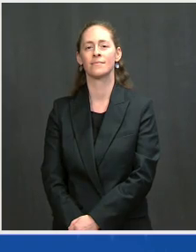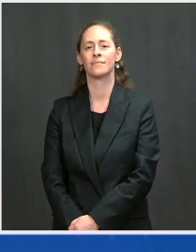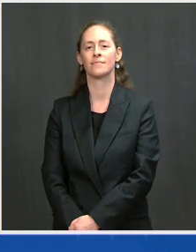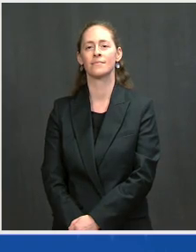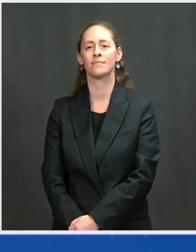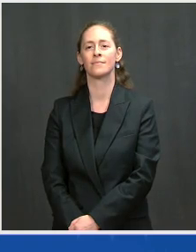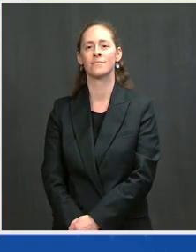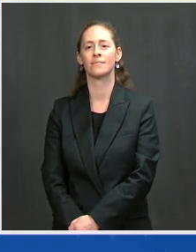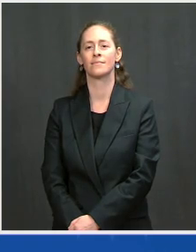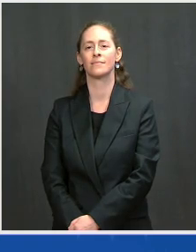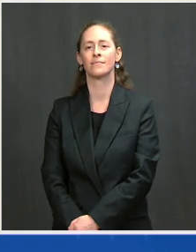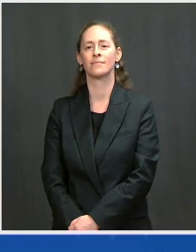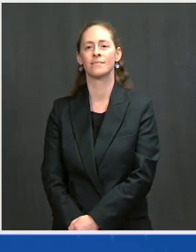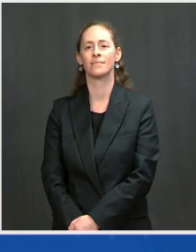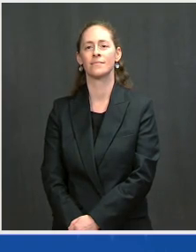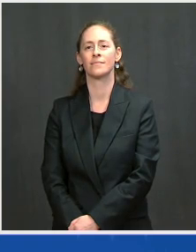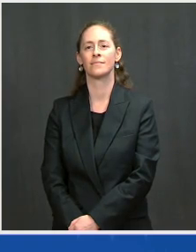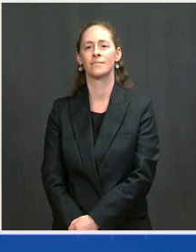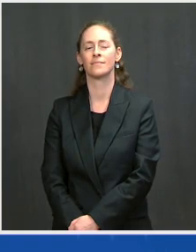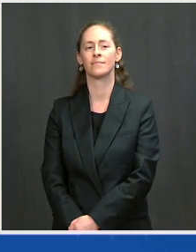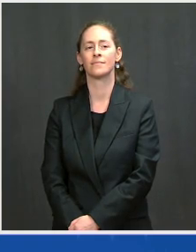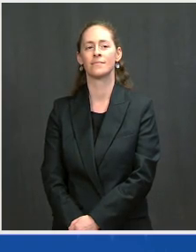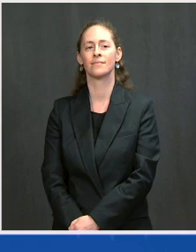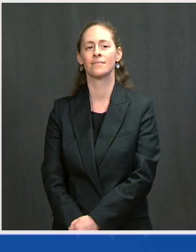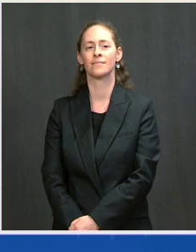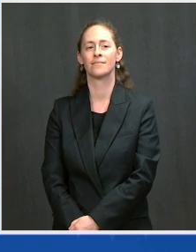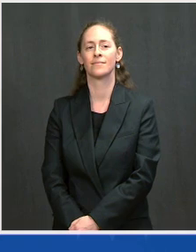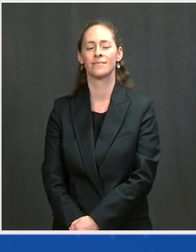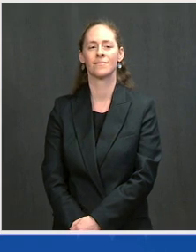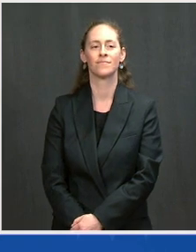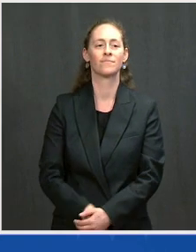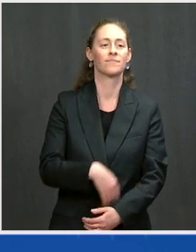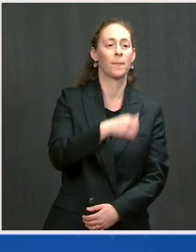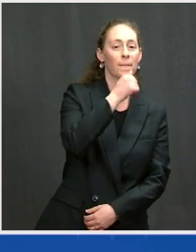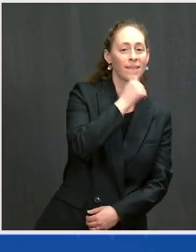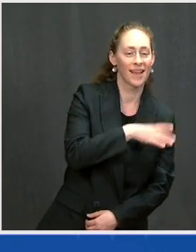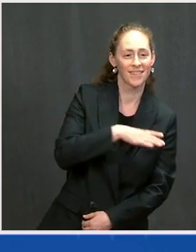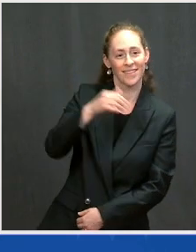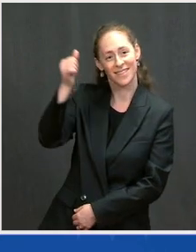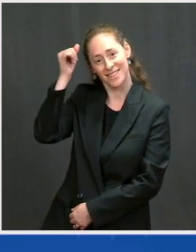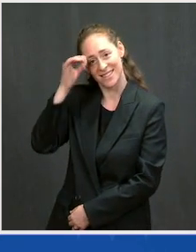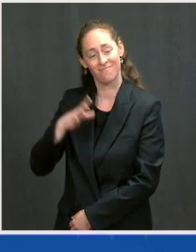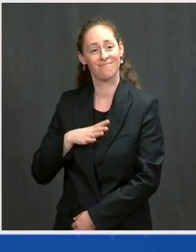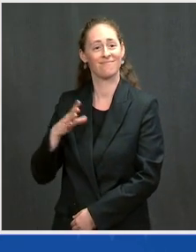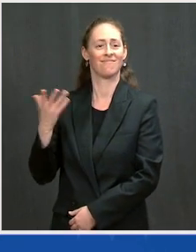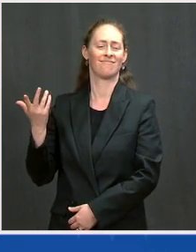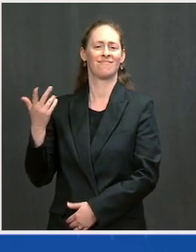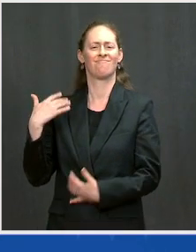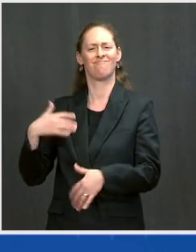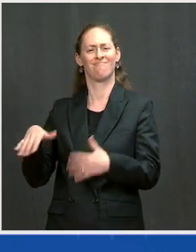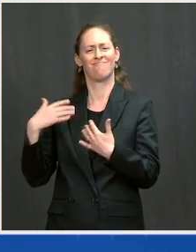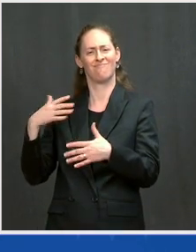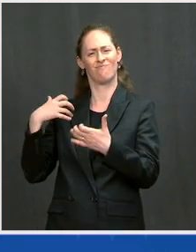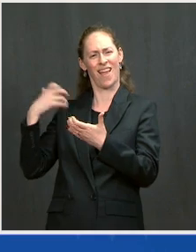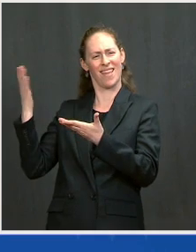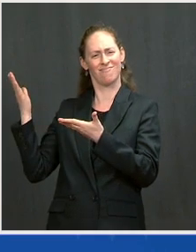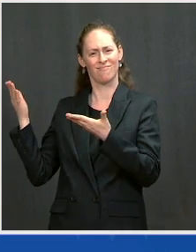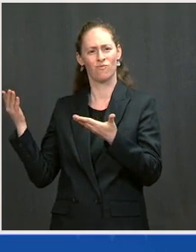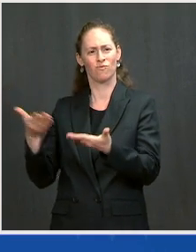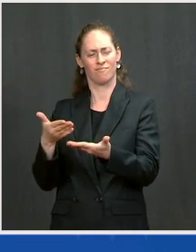Male Speaker: Distinguished guests, ladies and gentlemen, please join me as we mark this very special occasion in a word of prayer.